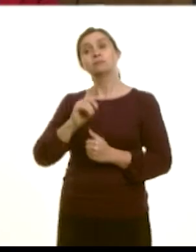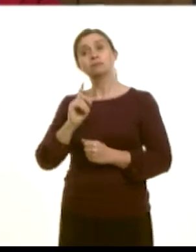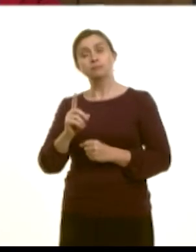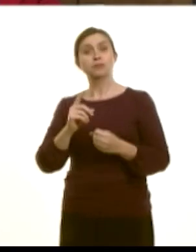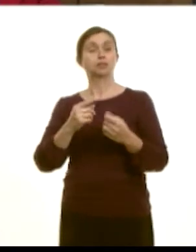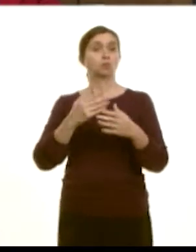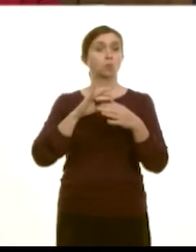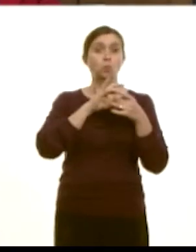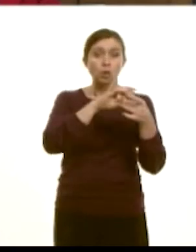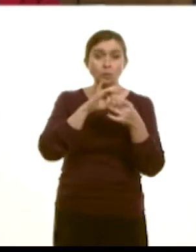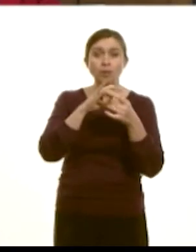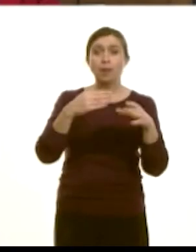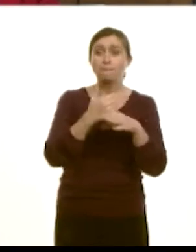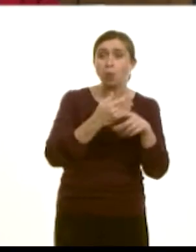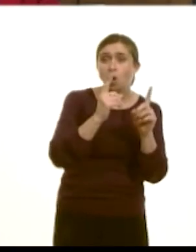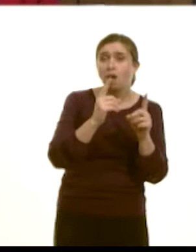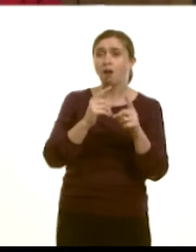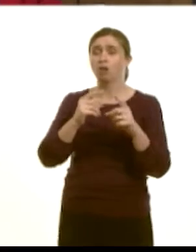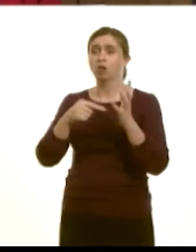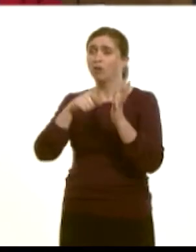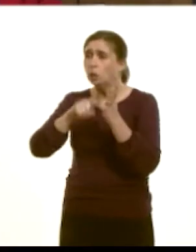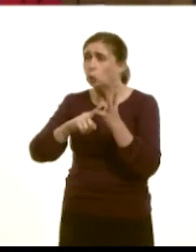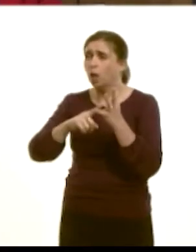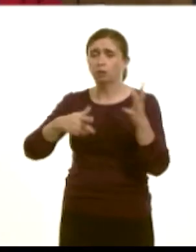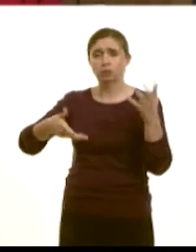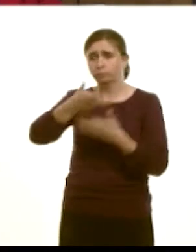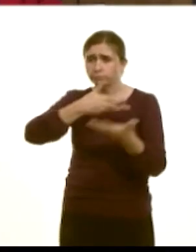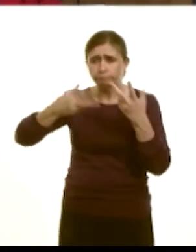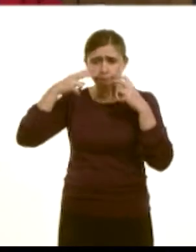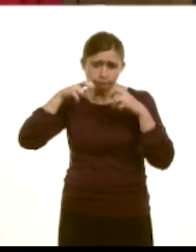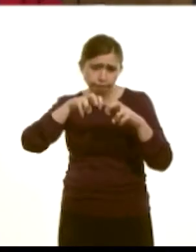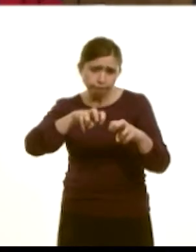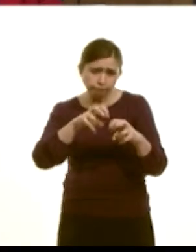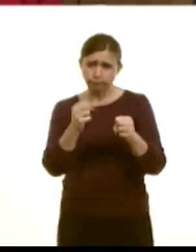unions, employers and other stakeholders to explore ways of ensuring a living wage for every worker in Wales.